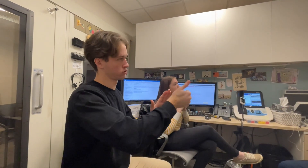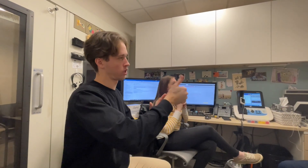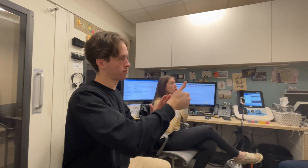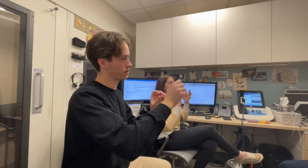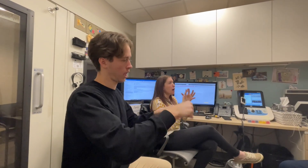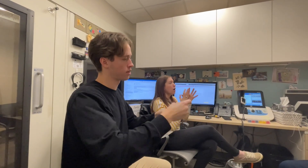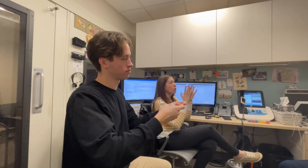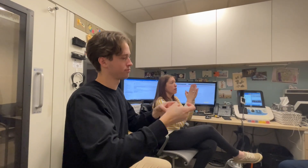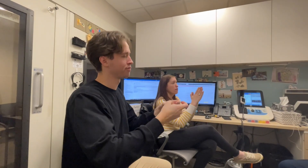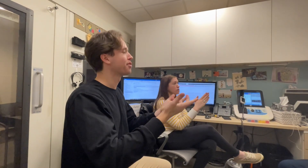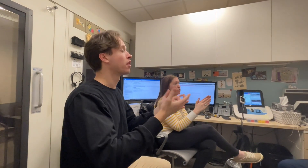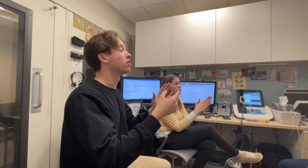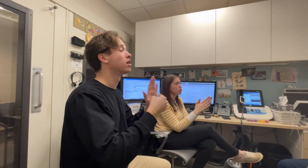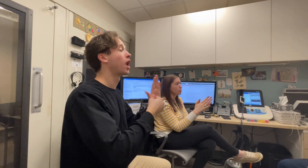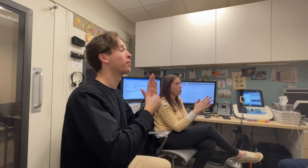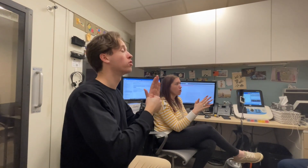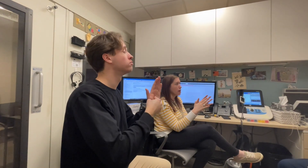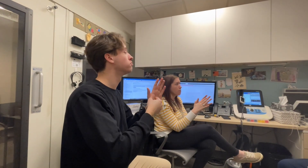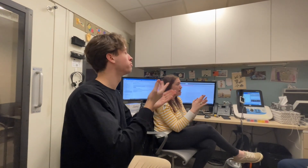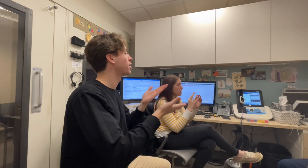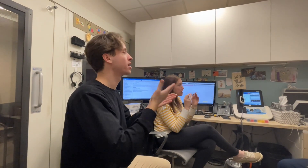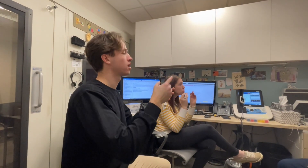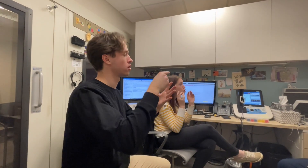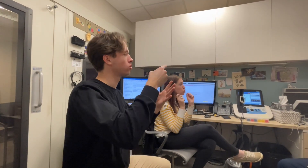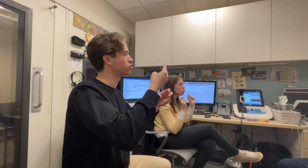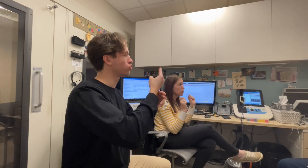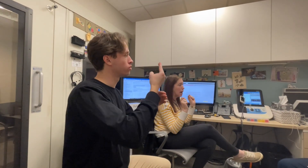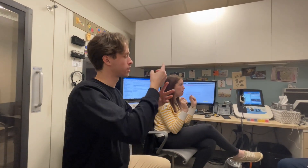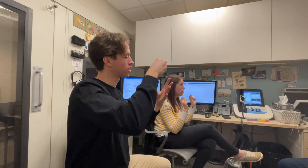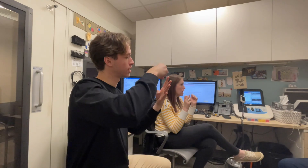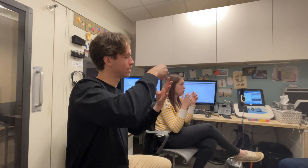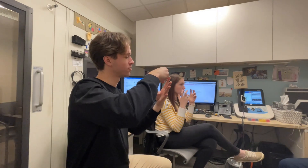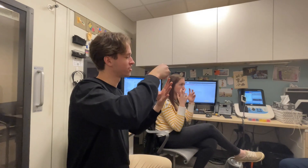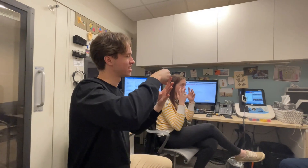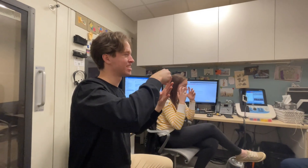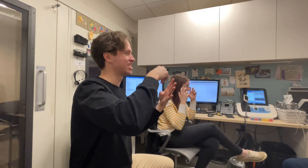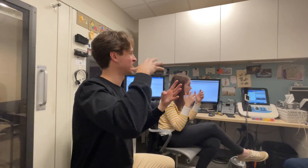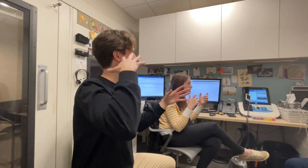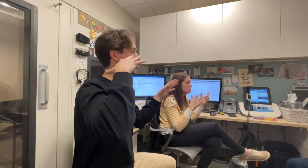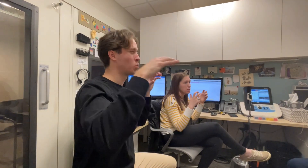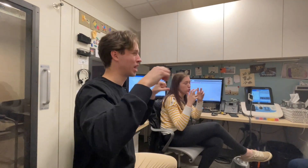say you're out in this first program and it's too loud and you're getting dizzy or